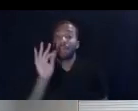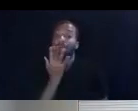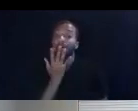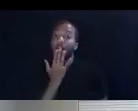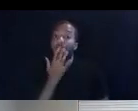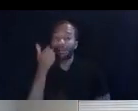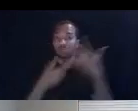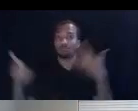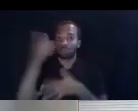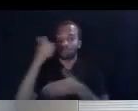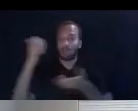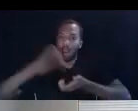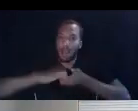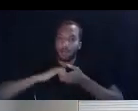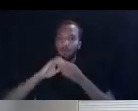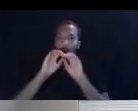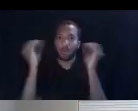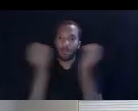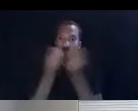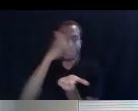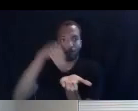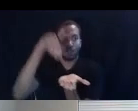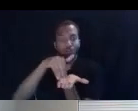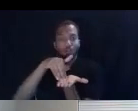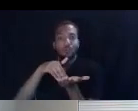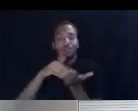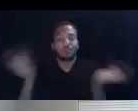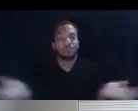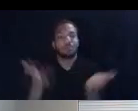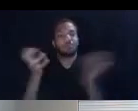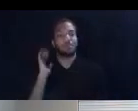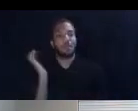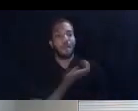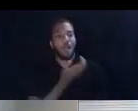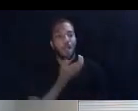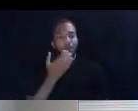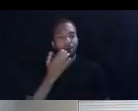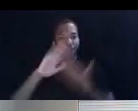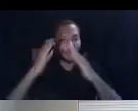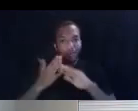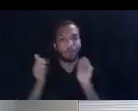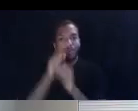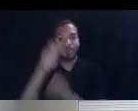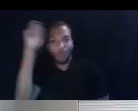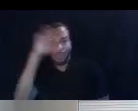organized to center and uplift the wisdom of our communities of color through racial justice informed health equity policies and practices